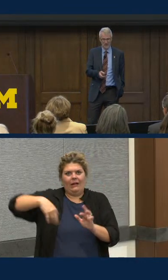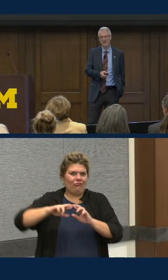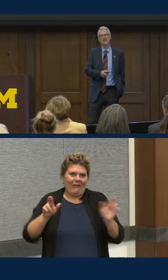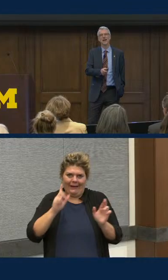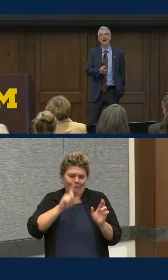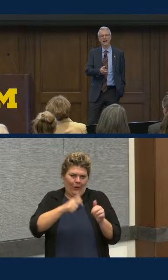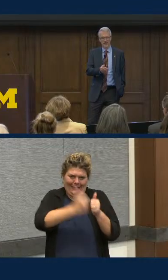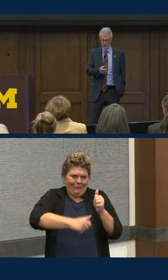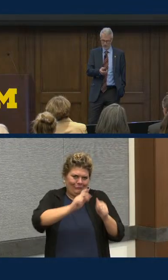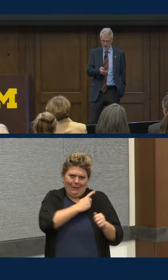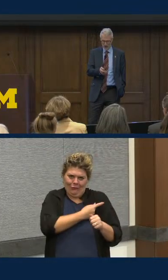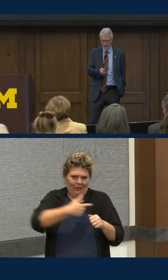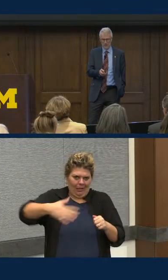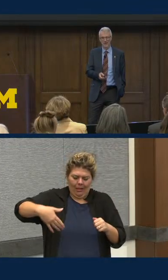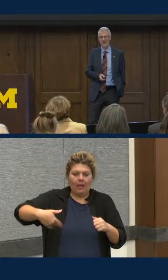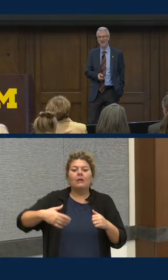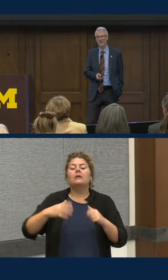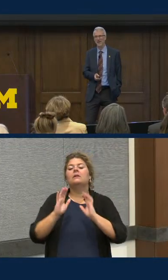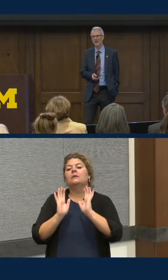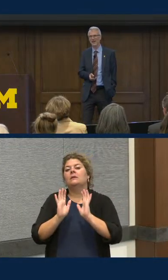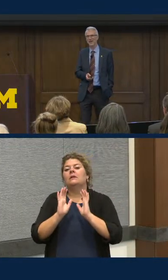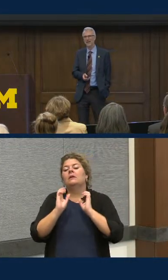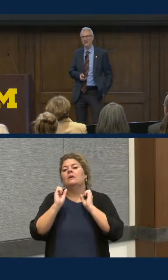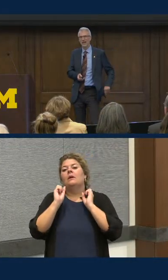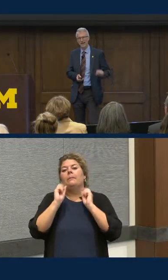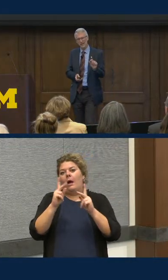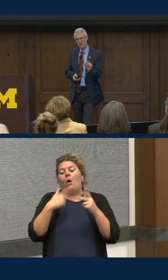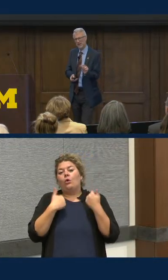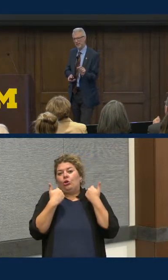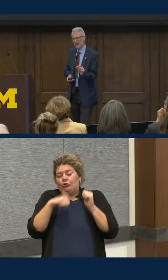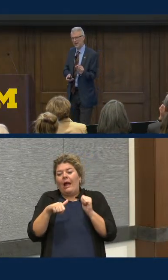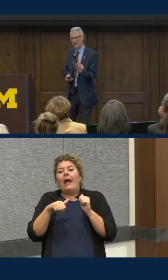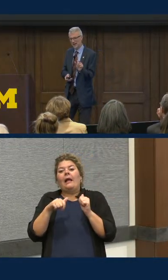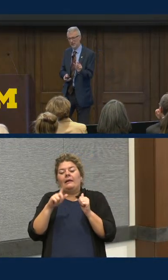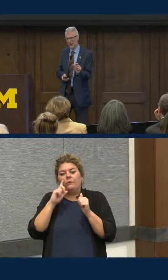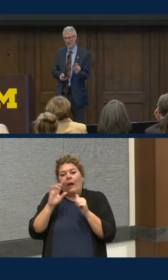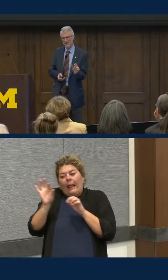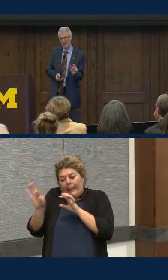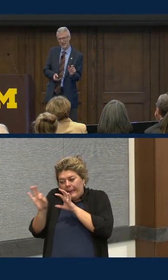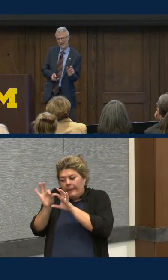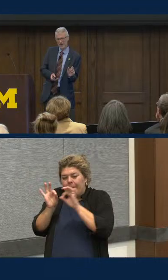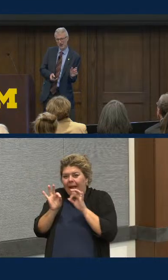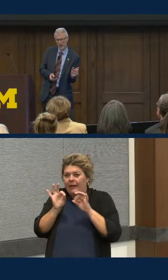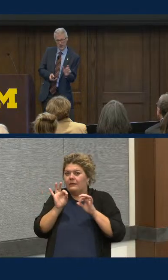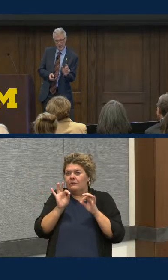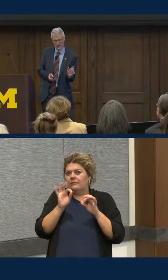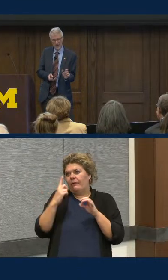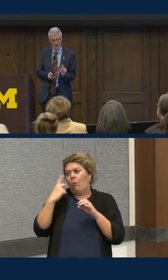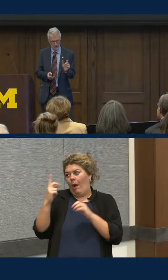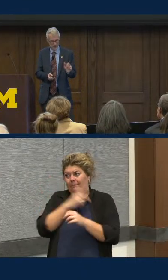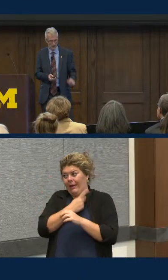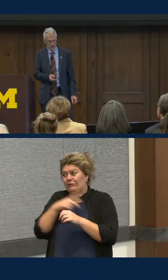high level. We are also working on trying to take a little bit of a patient and saying okay